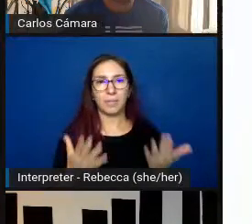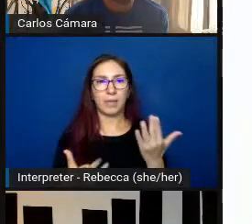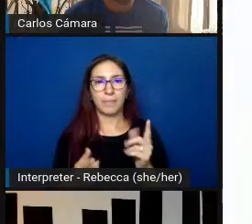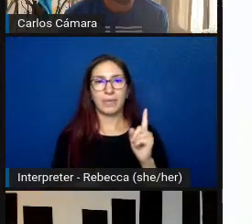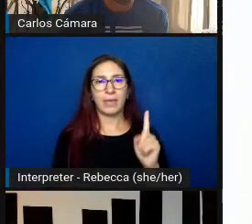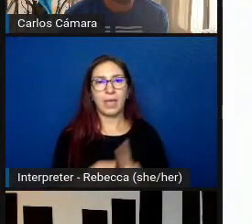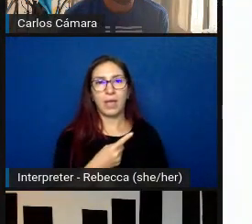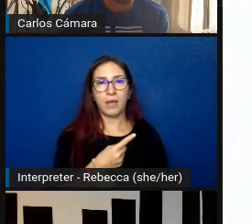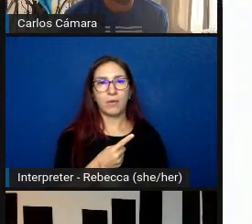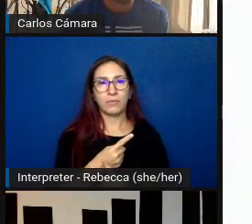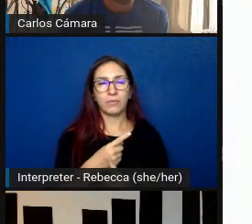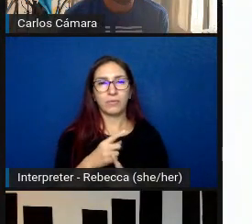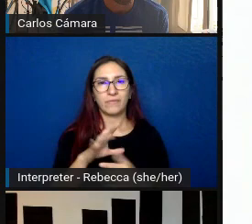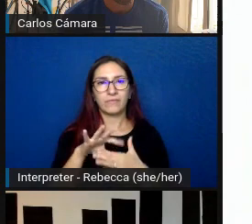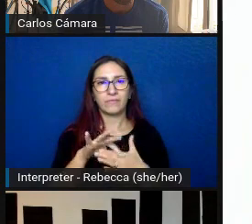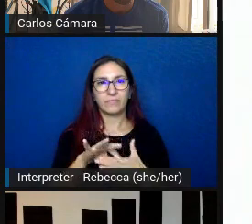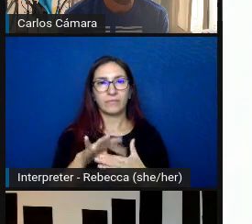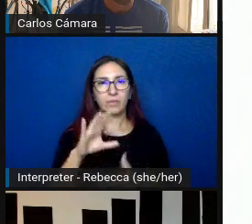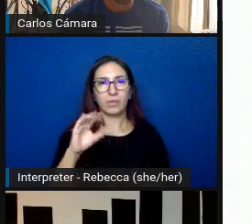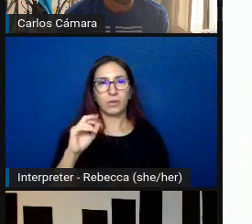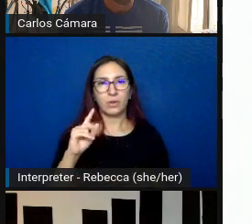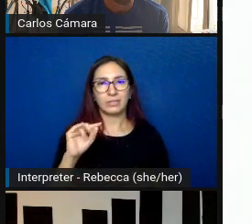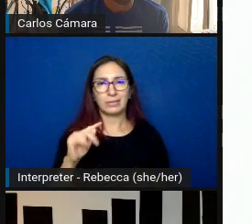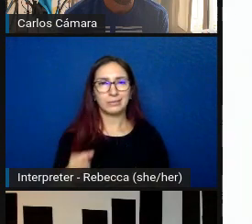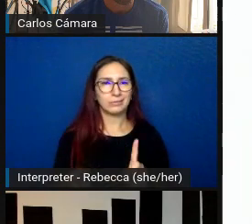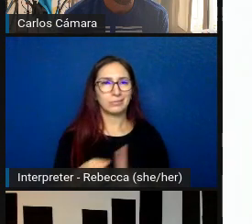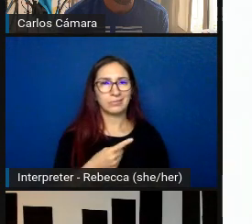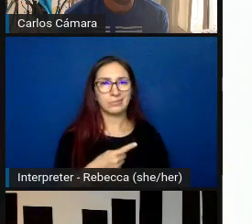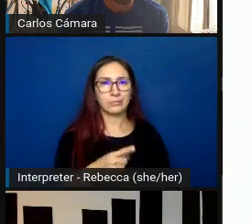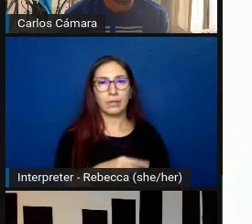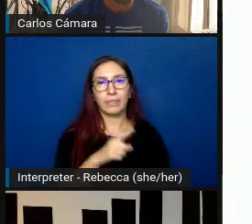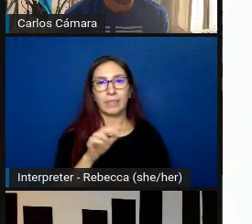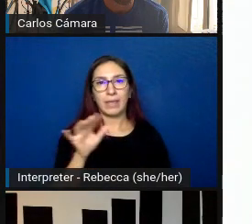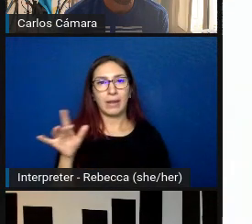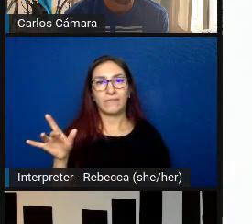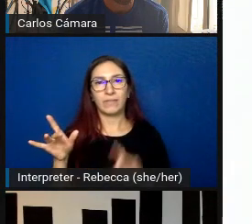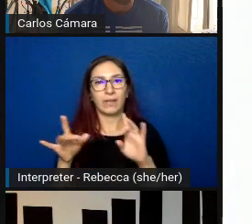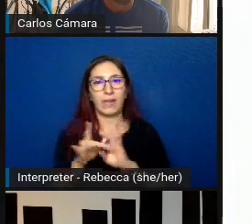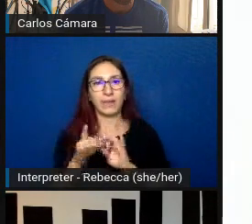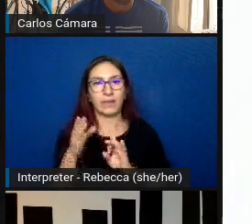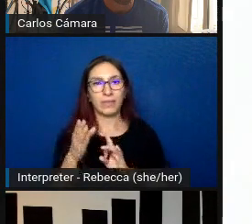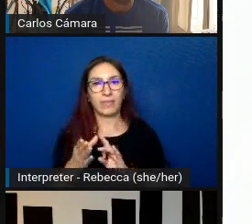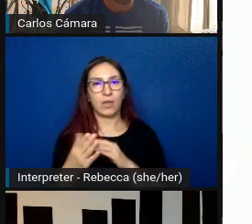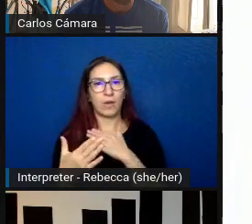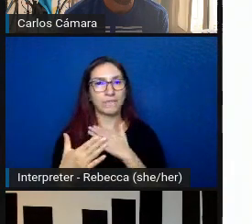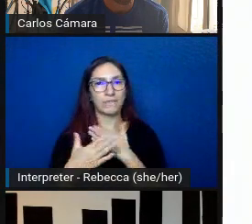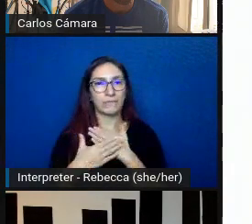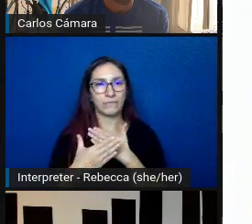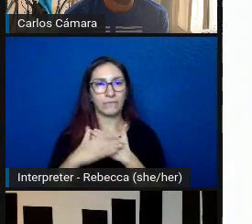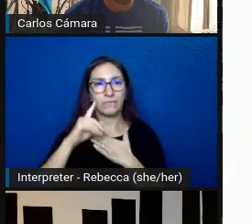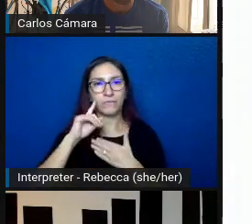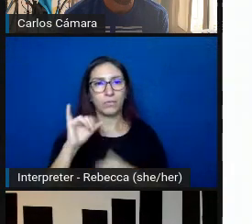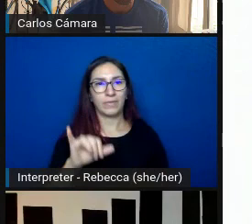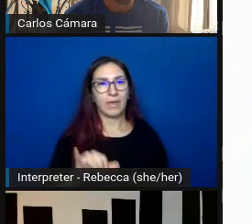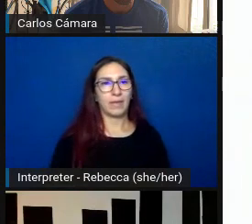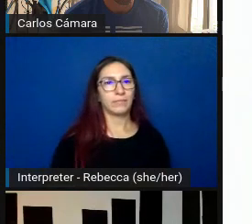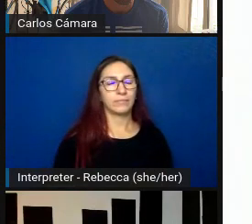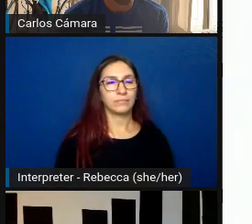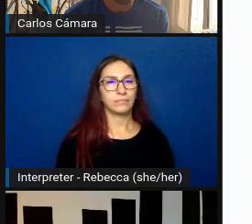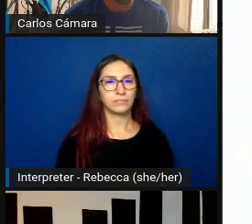Learn more link here is also an issue. We might have one creating this content like this.